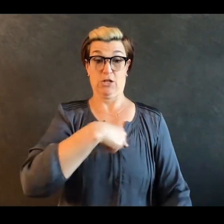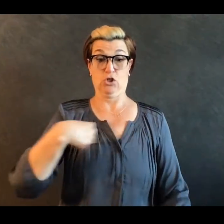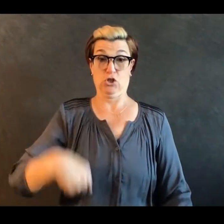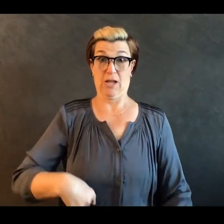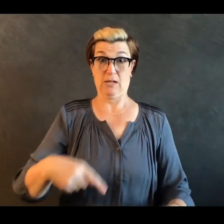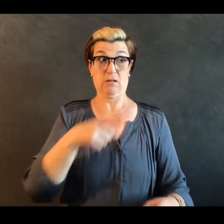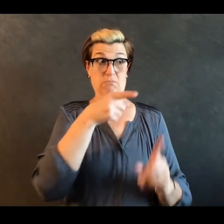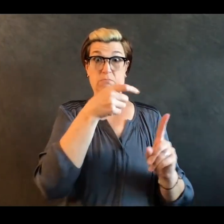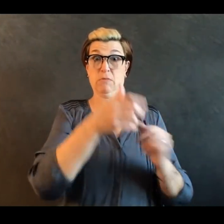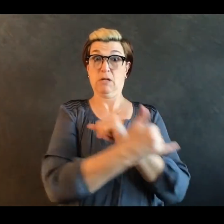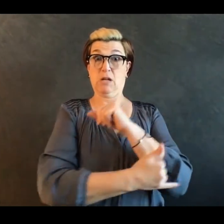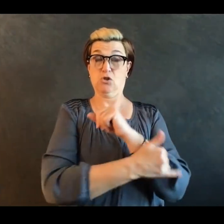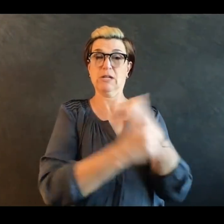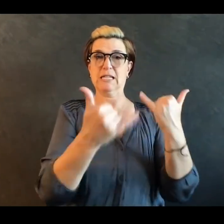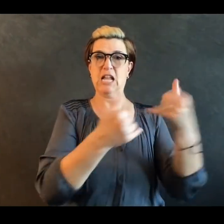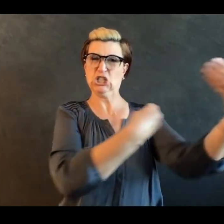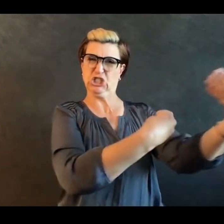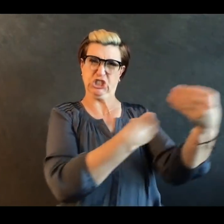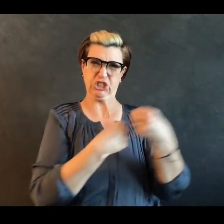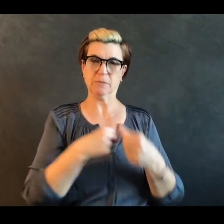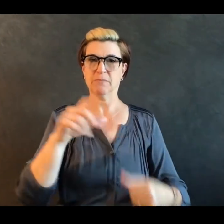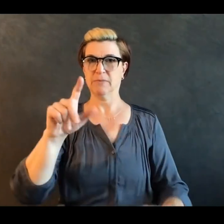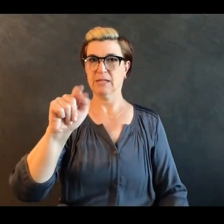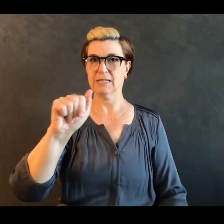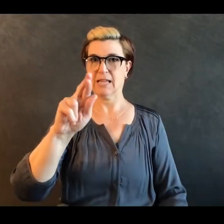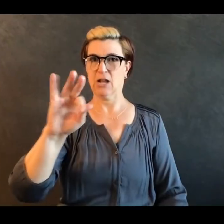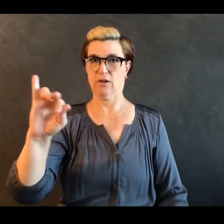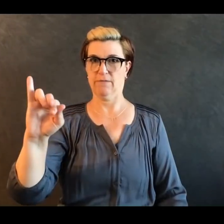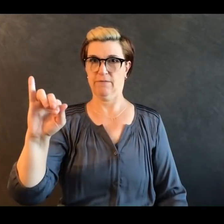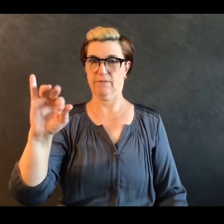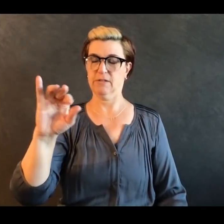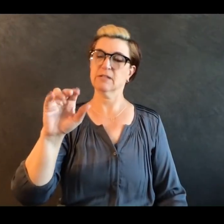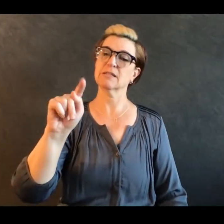tariffs which we've distributed some to the farmers because they were targeted